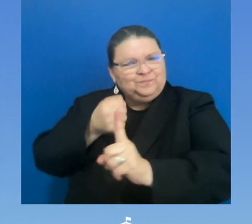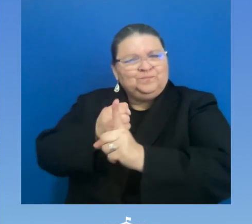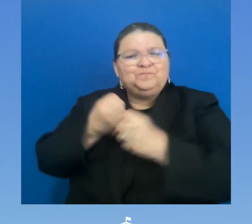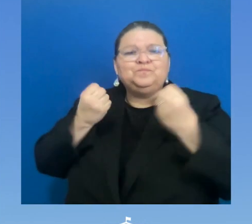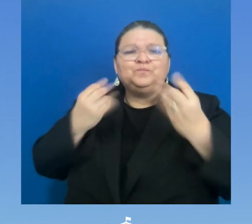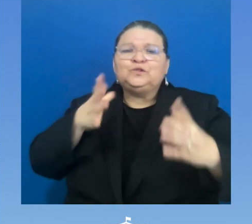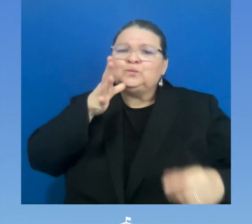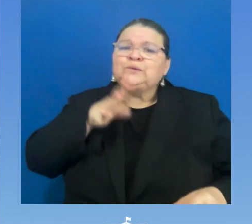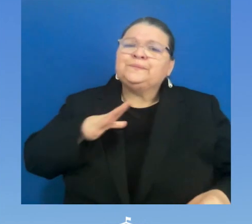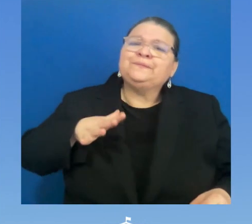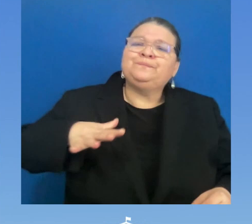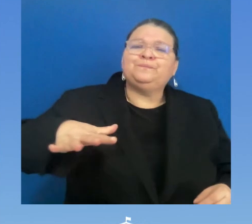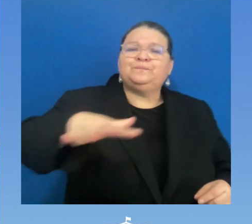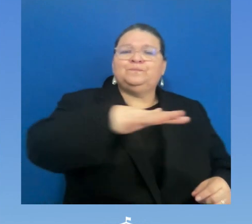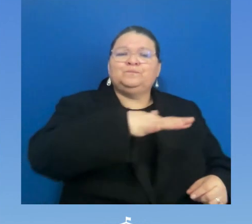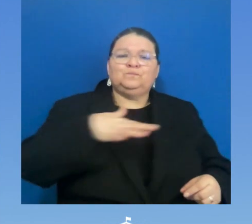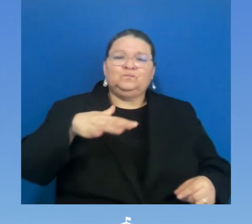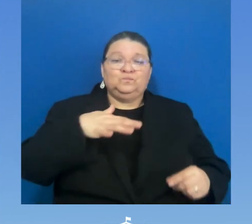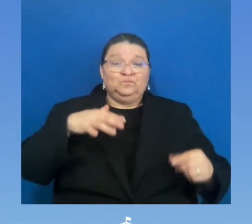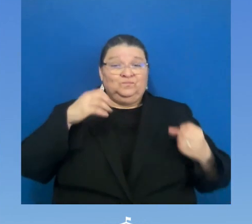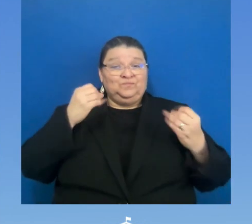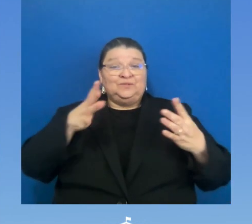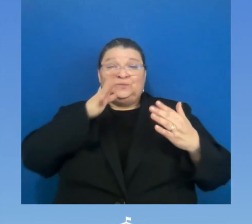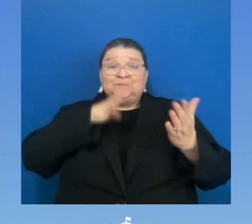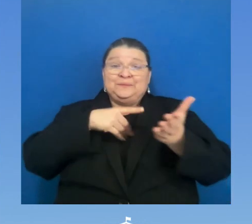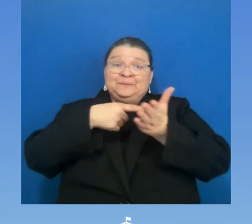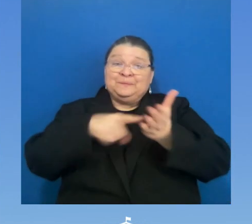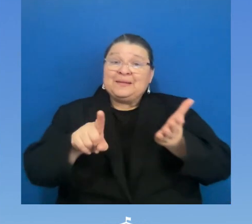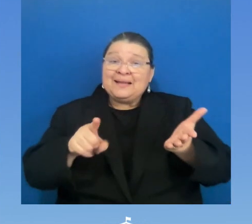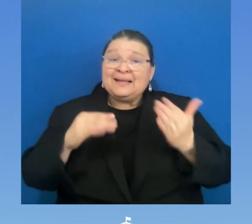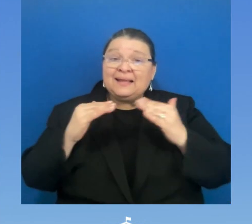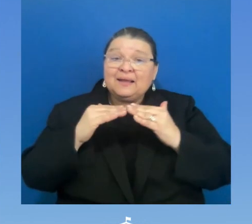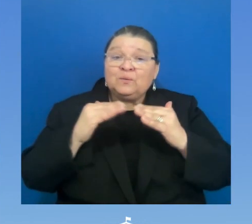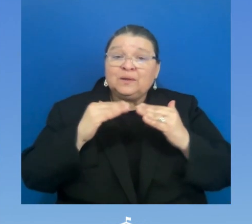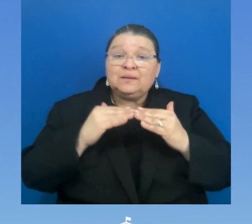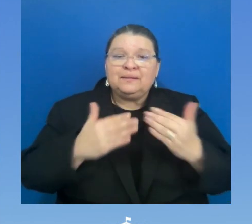So, thank you for joining us at the White House for this important discussion,